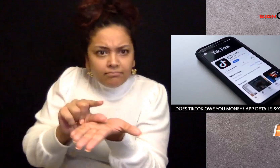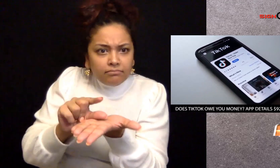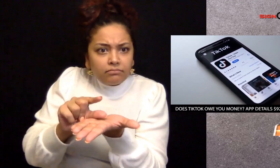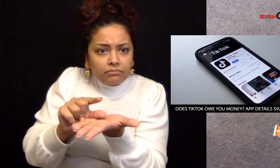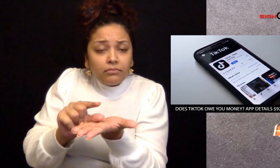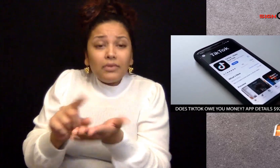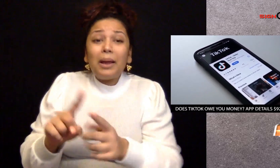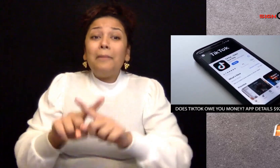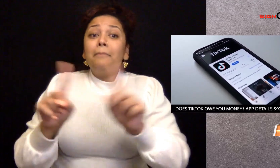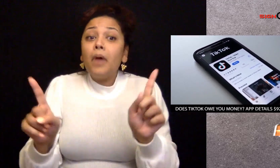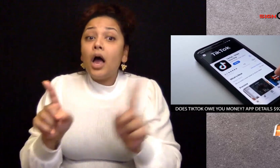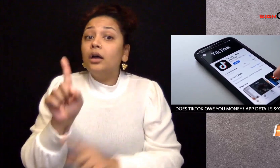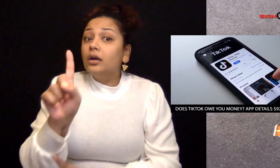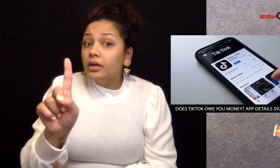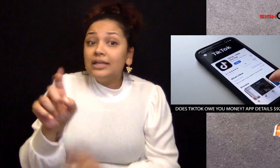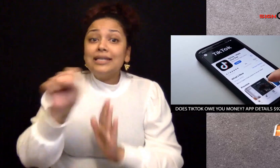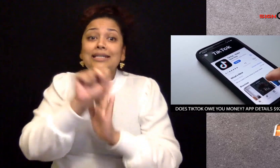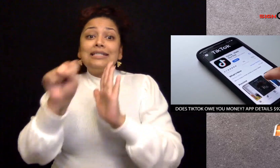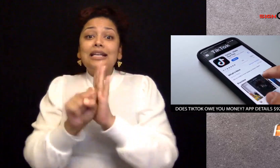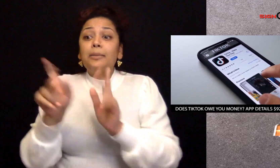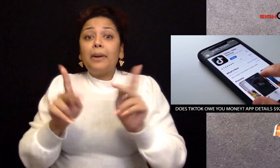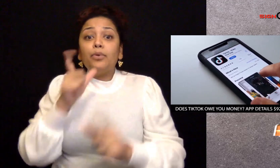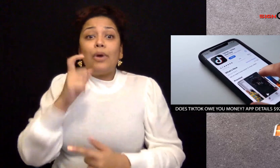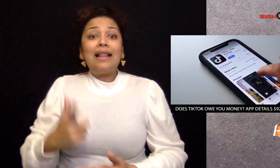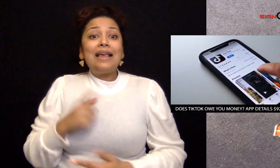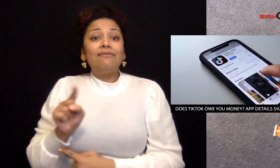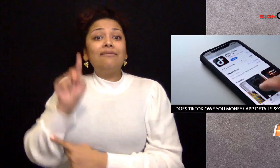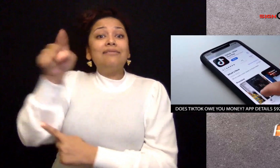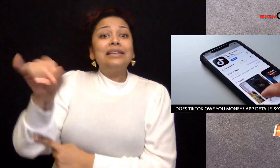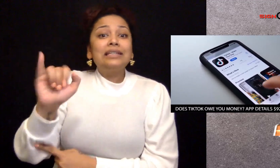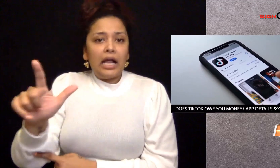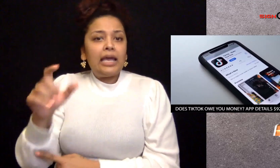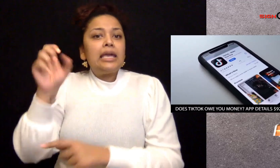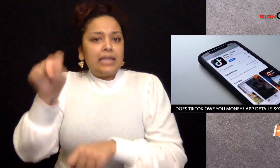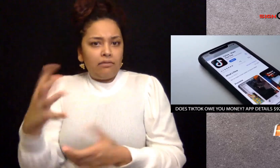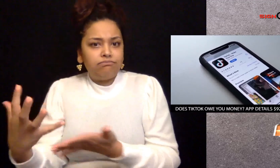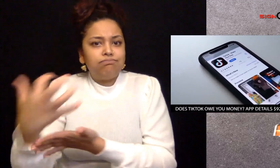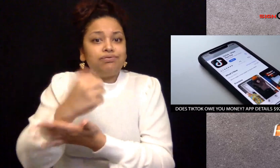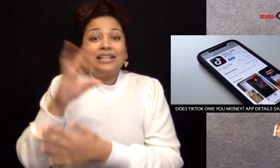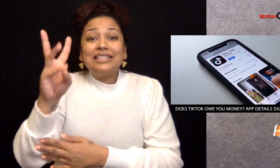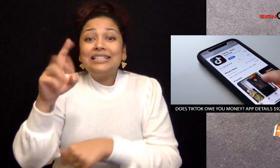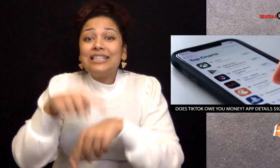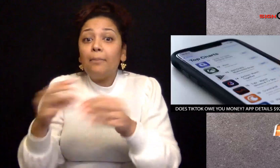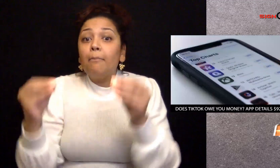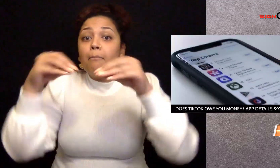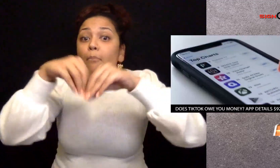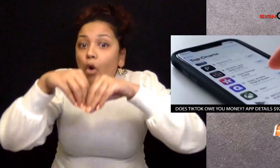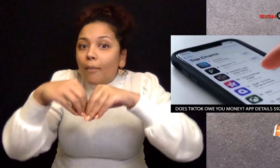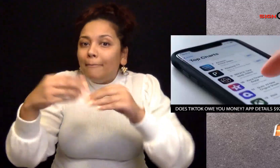to claim your share of the settlement but that state's residents will get up to six